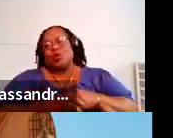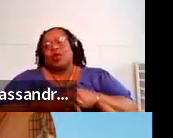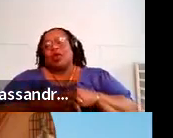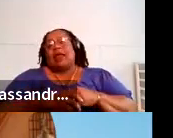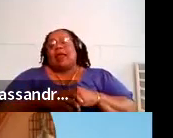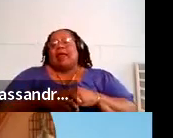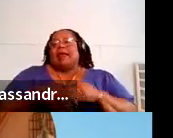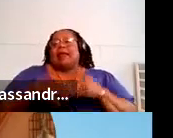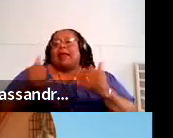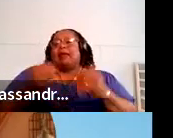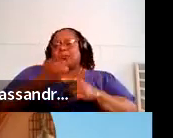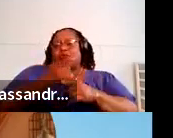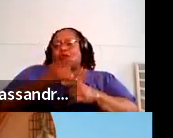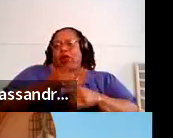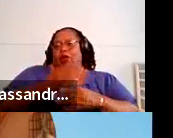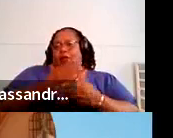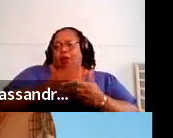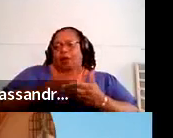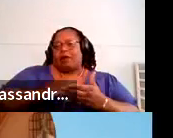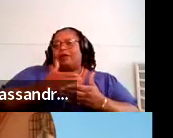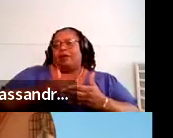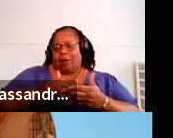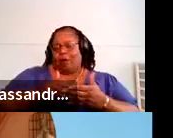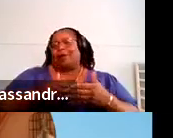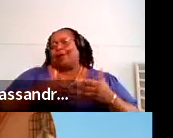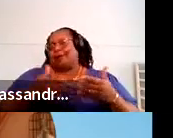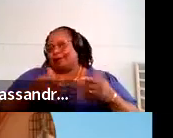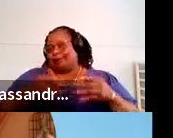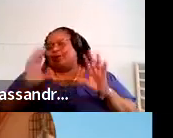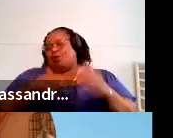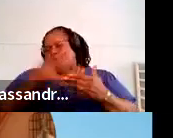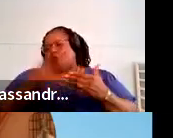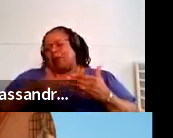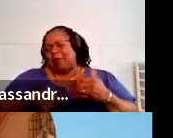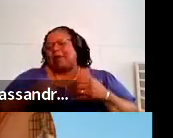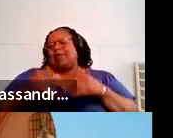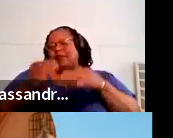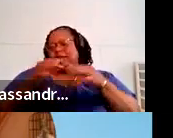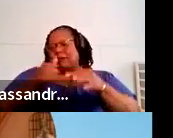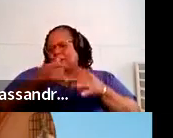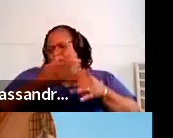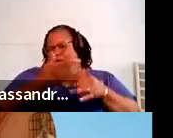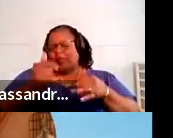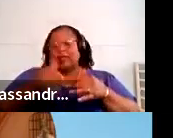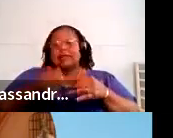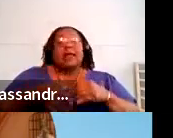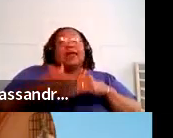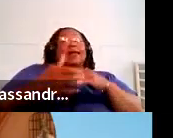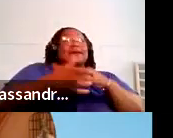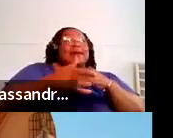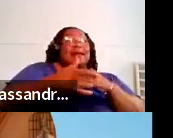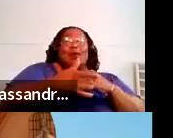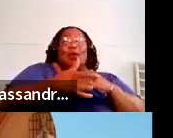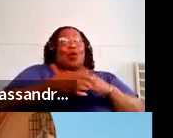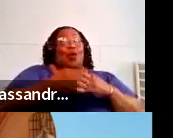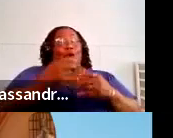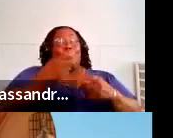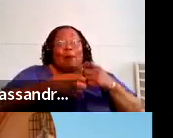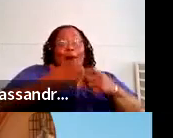especially all of the phenomenal women who have joined us, thank you for all that you do.